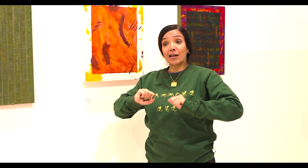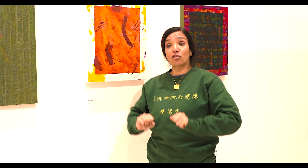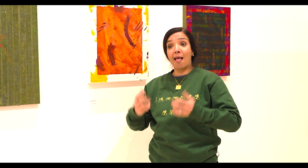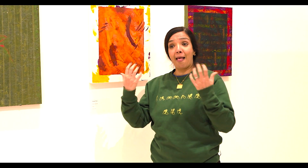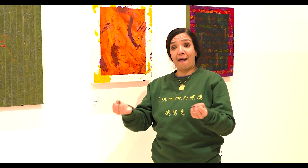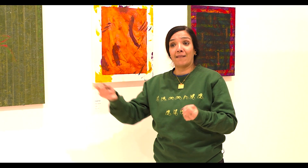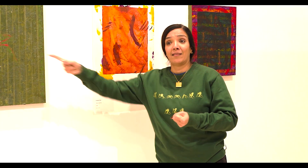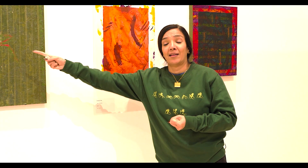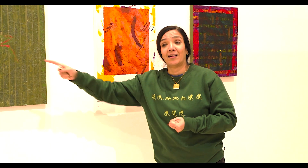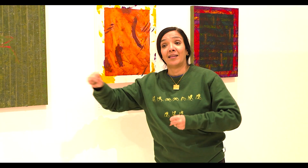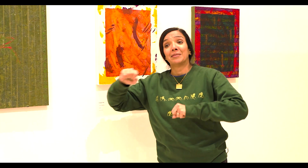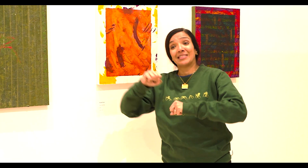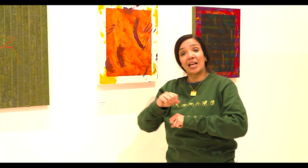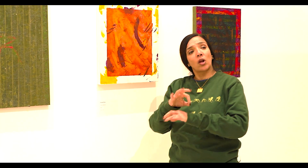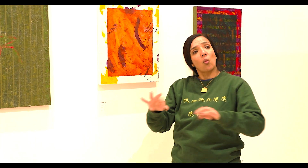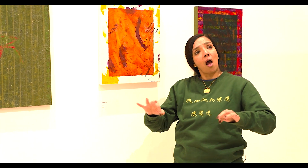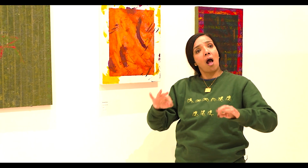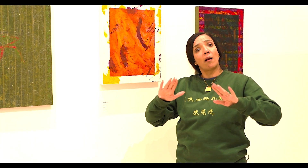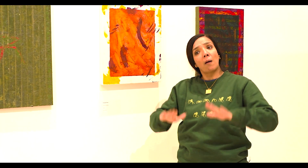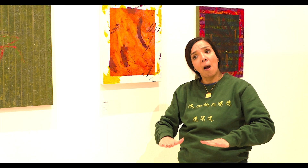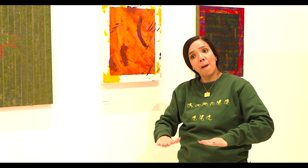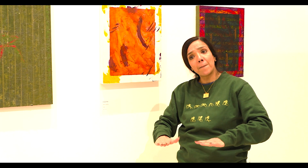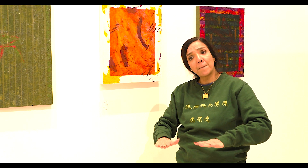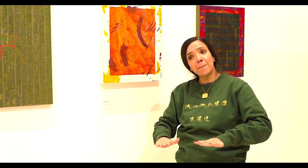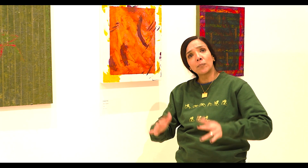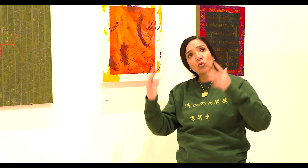And this depicts the red chair that I sit on in my studio